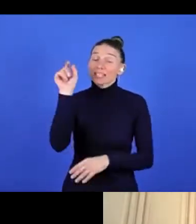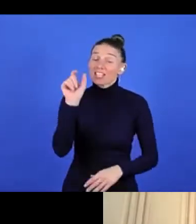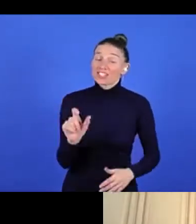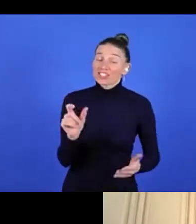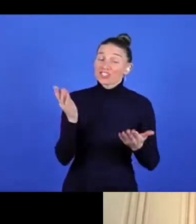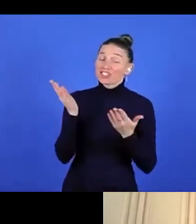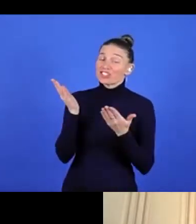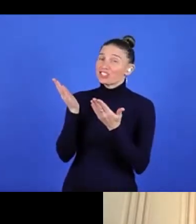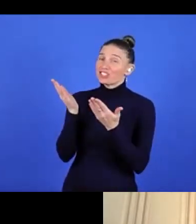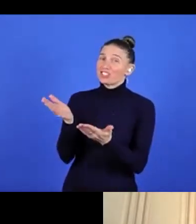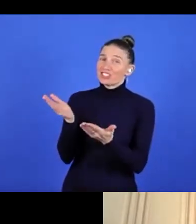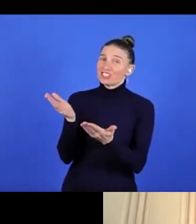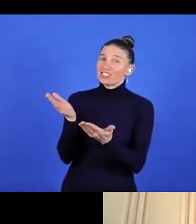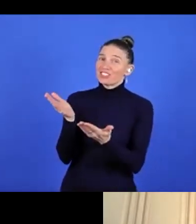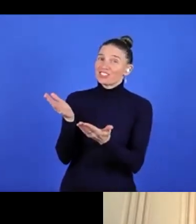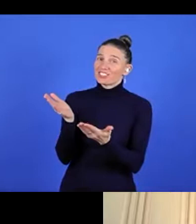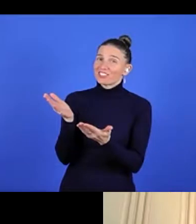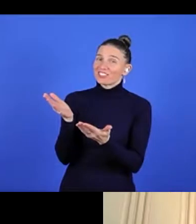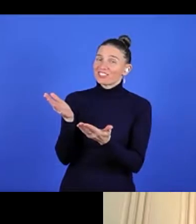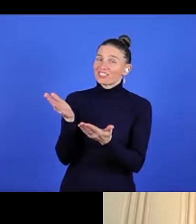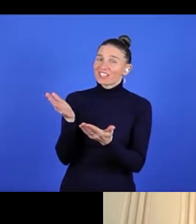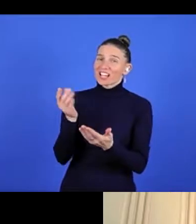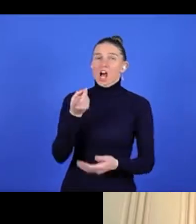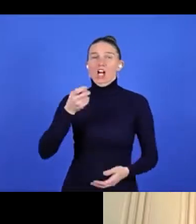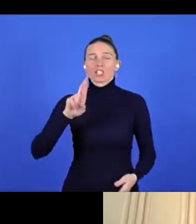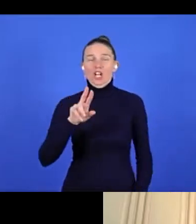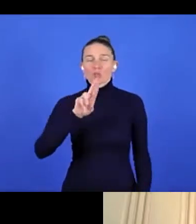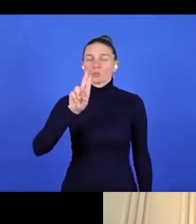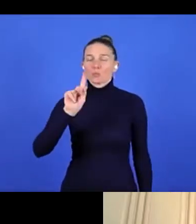go to our last presenter